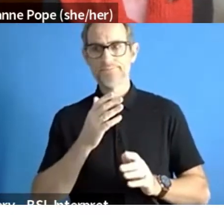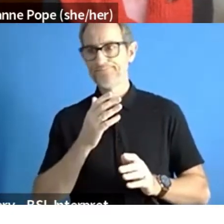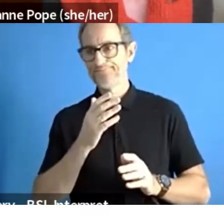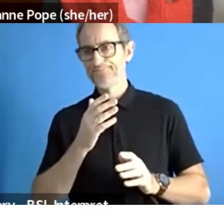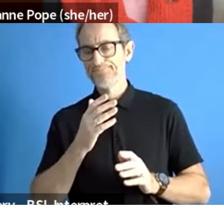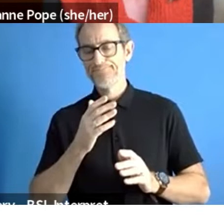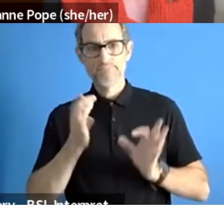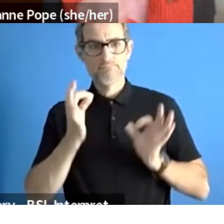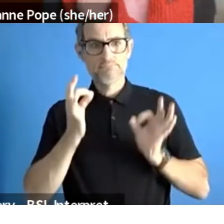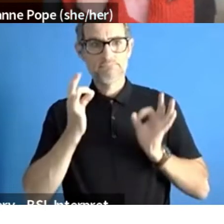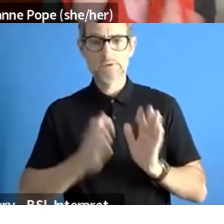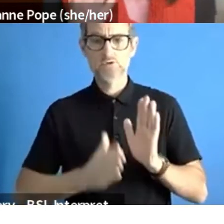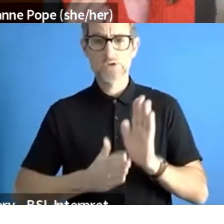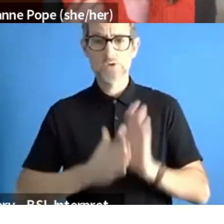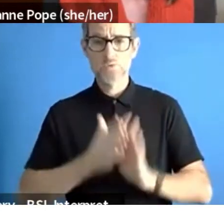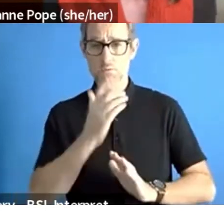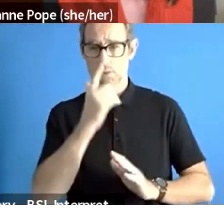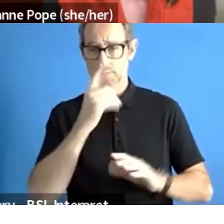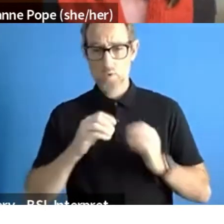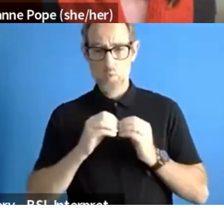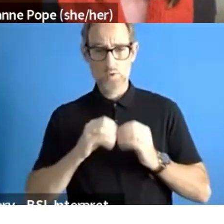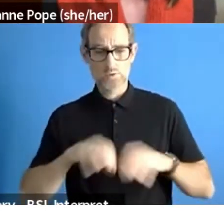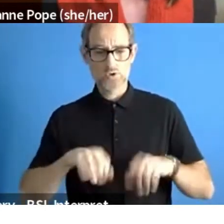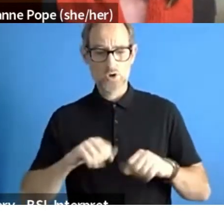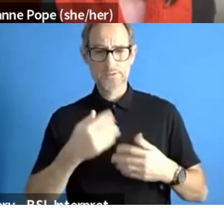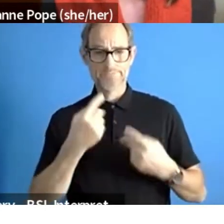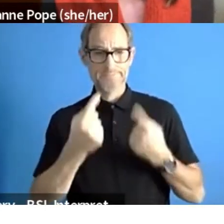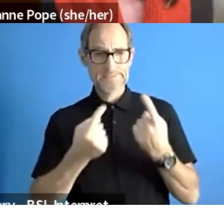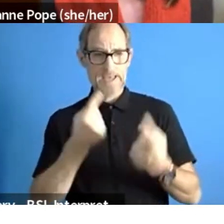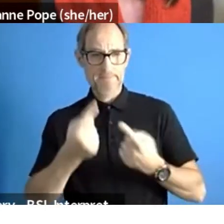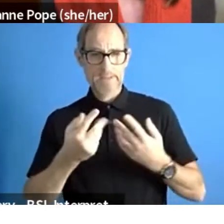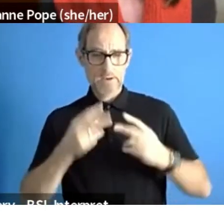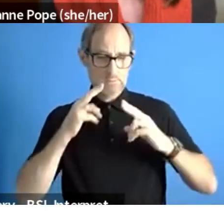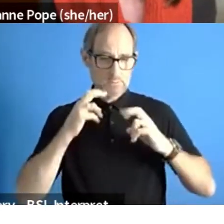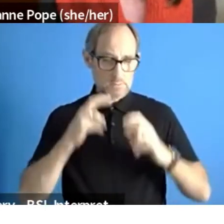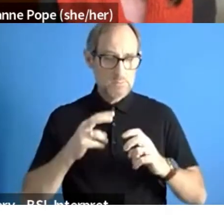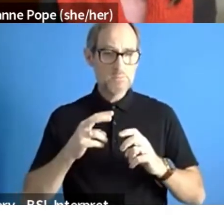right now and understand that you have a mountain to climb but the most